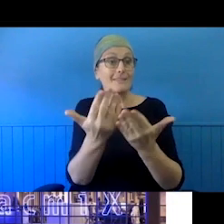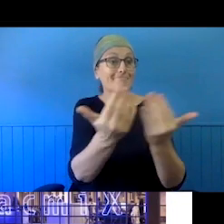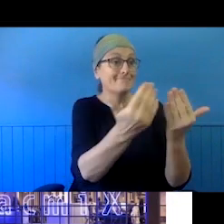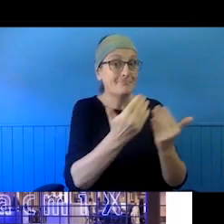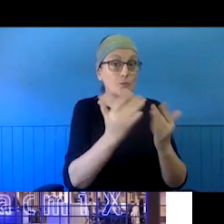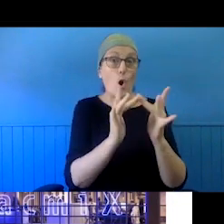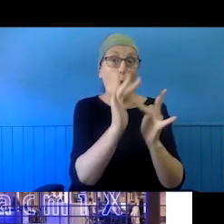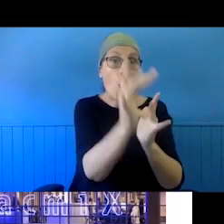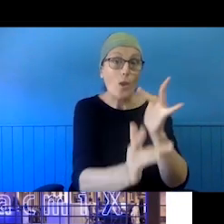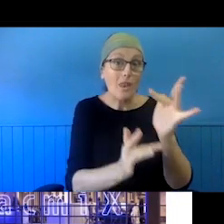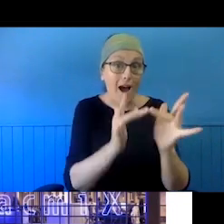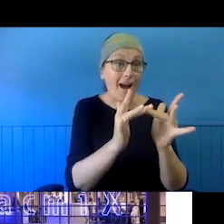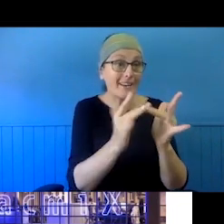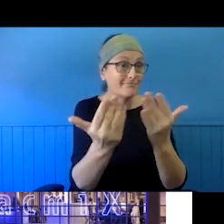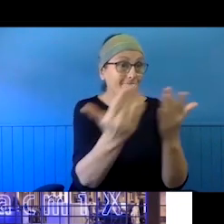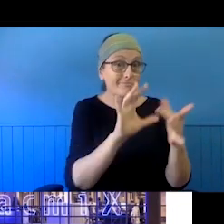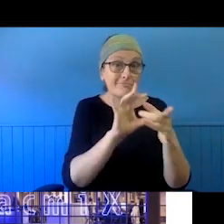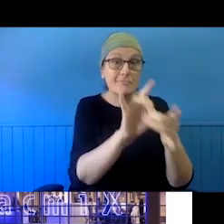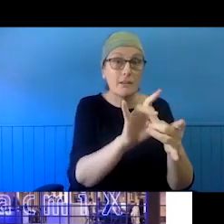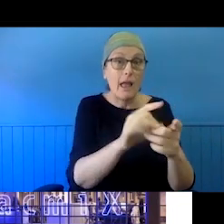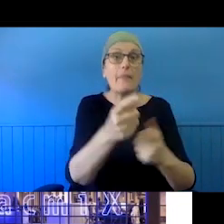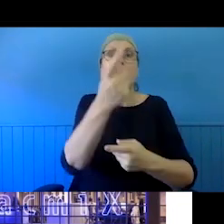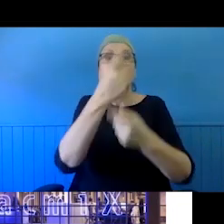obviously you need to be thinking about how those two things fit